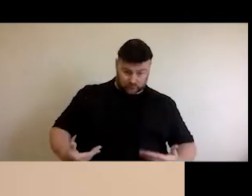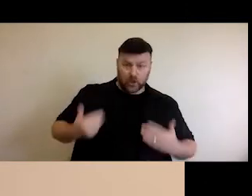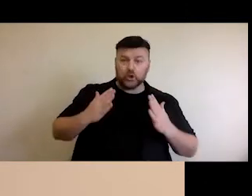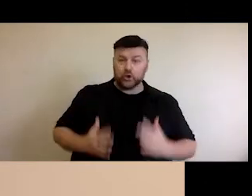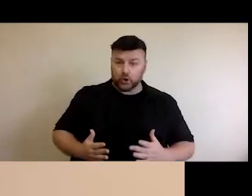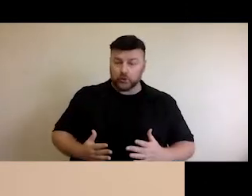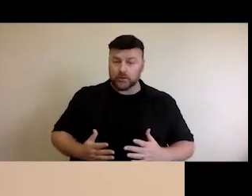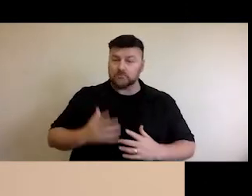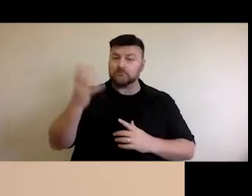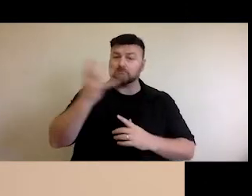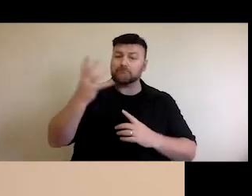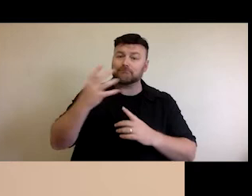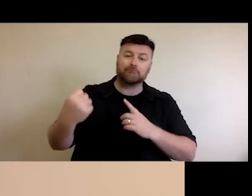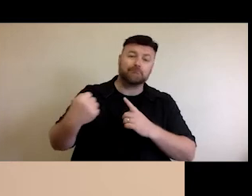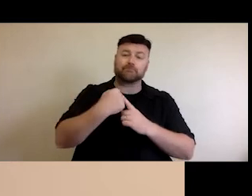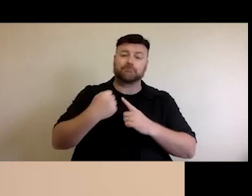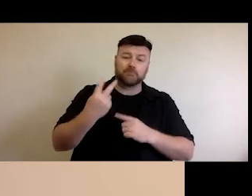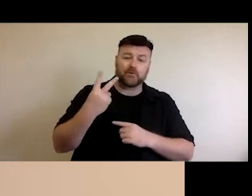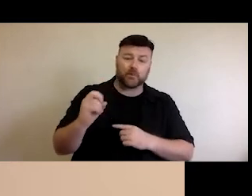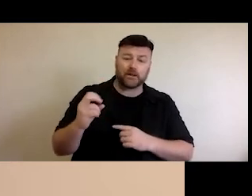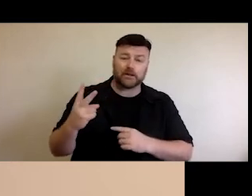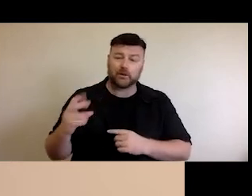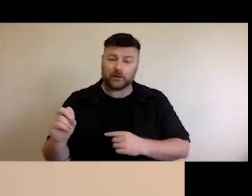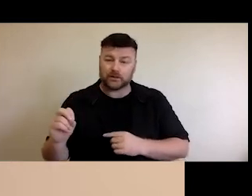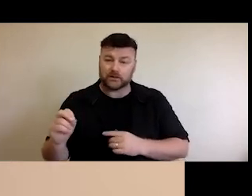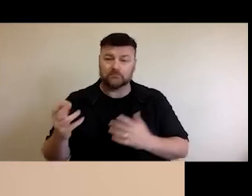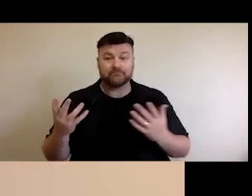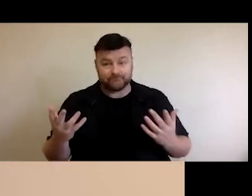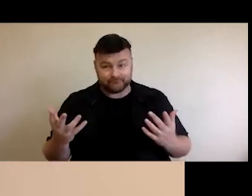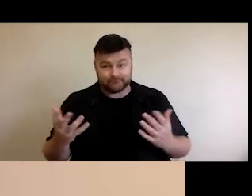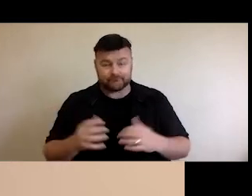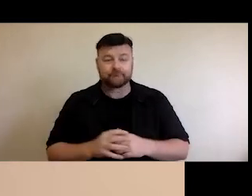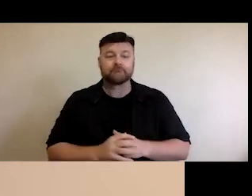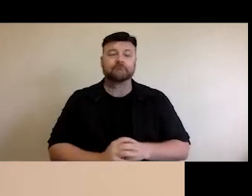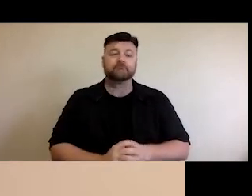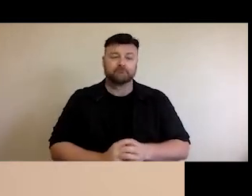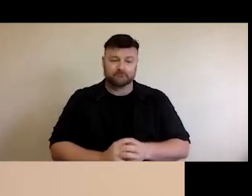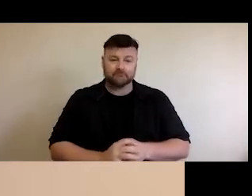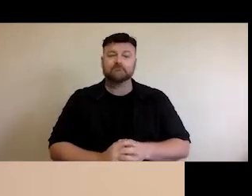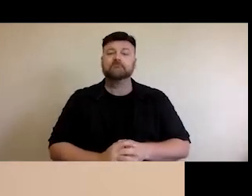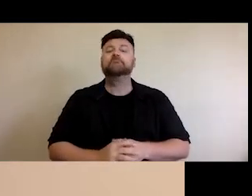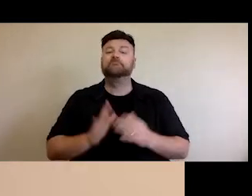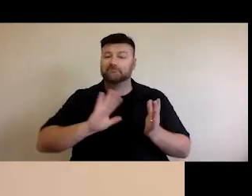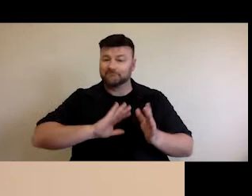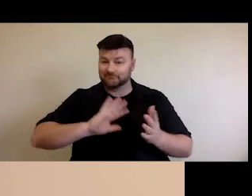what's happened in 2020. So I'm just passing through a title slide which says "Well...